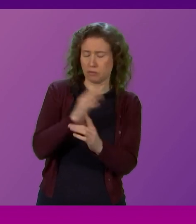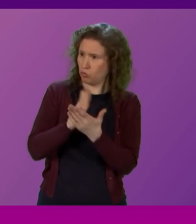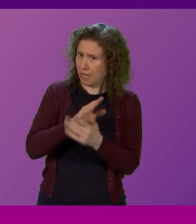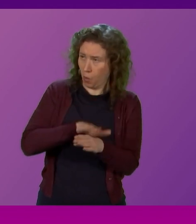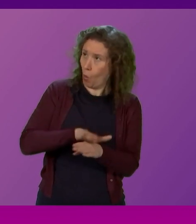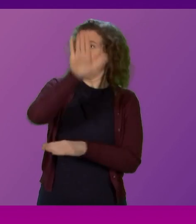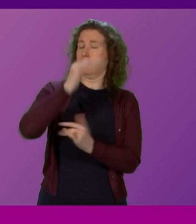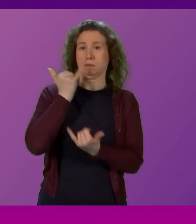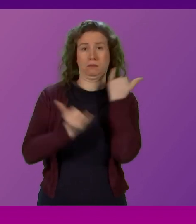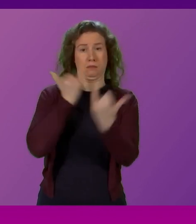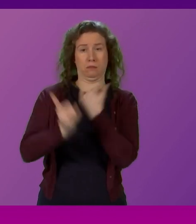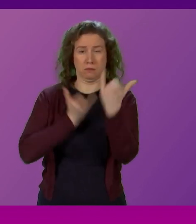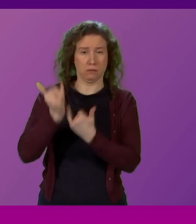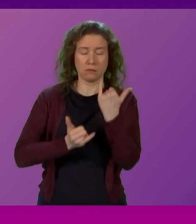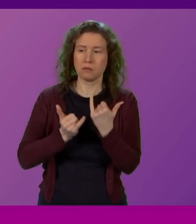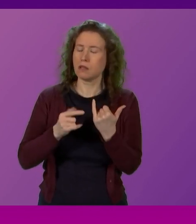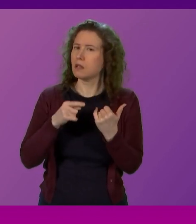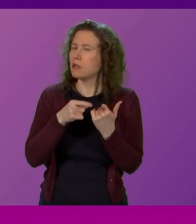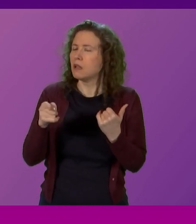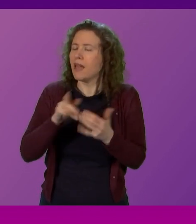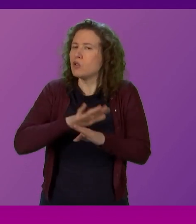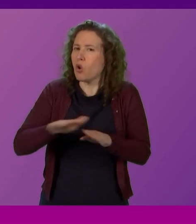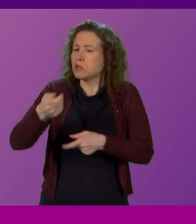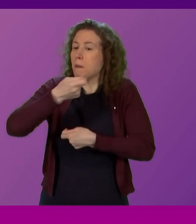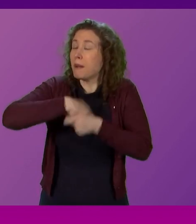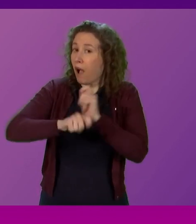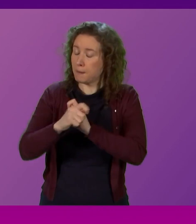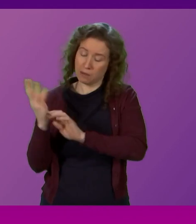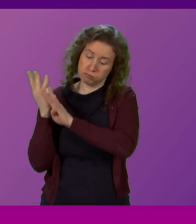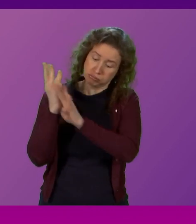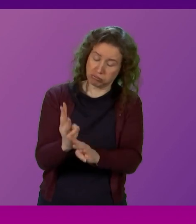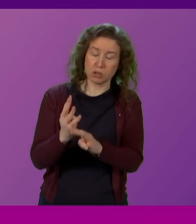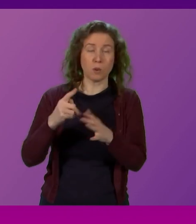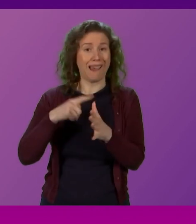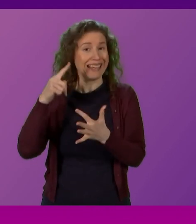The reason that they are not all translating into attendances at accident and emergency